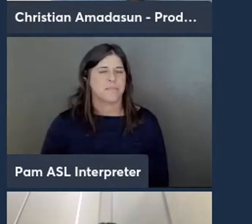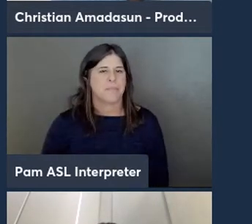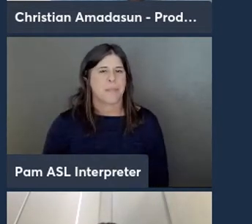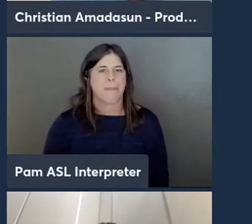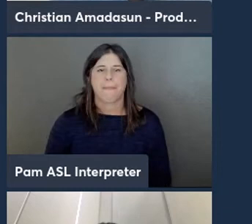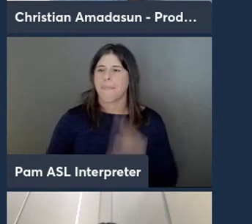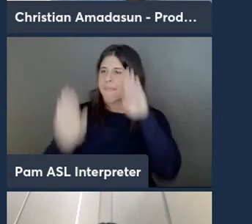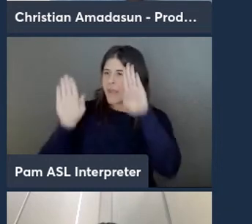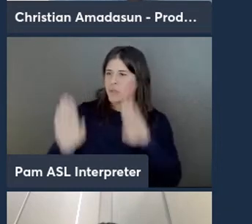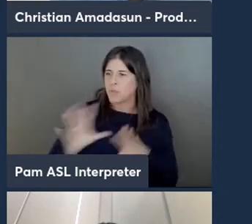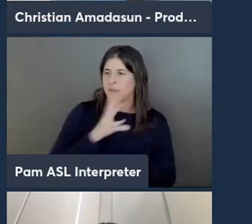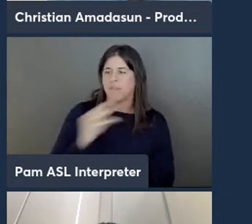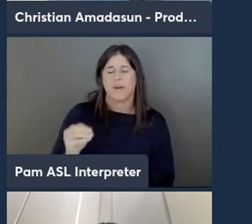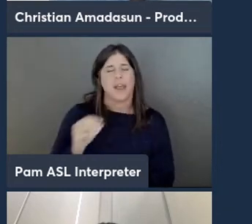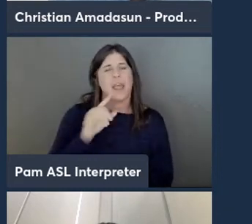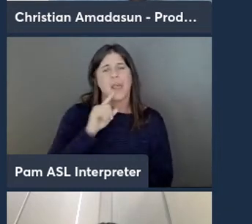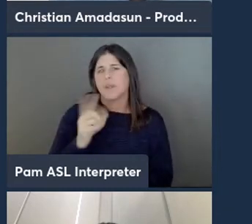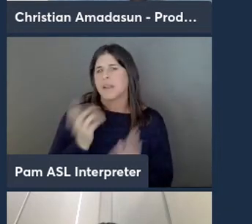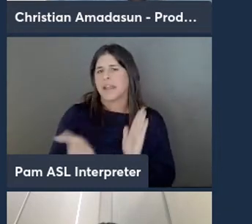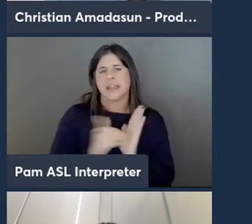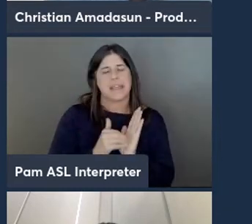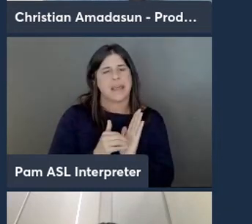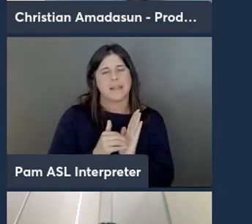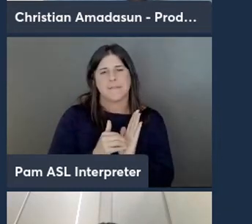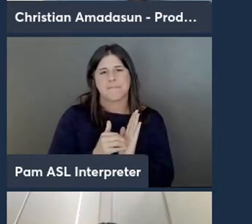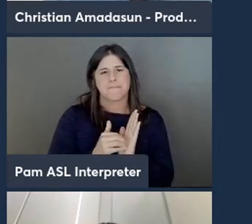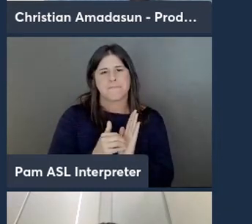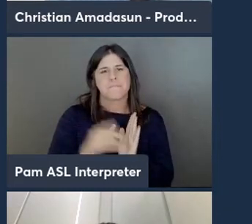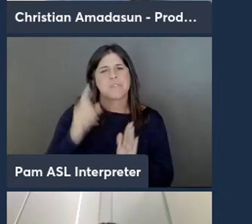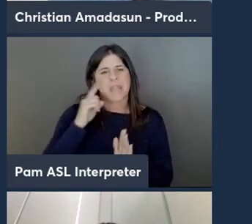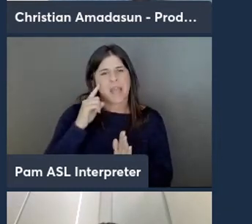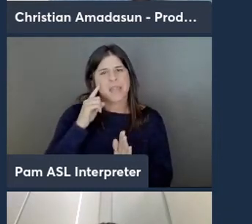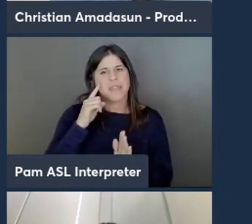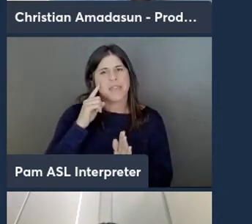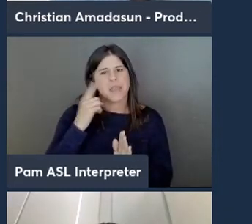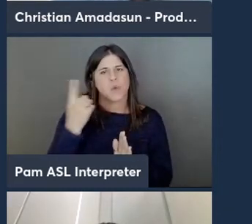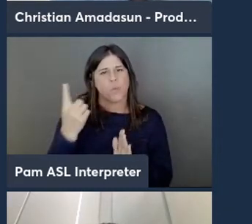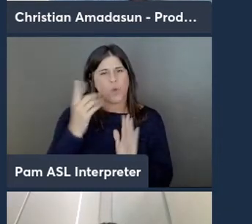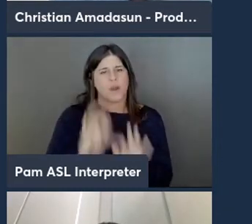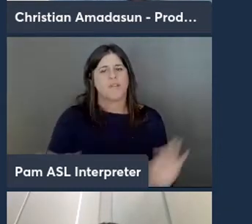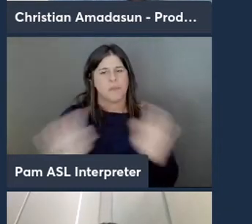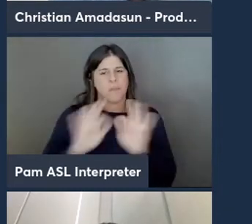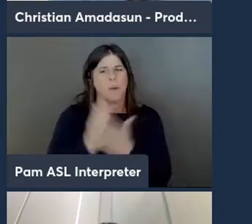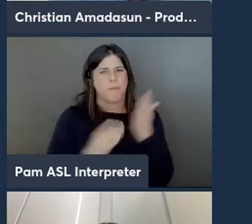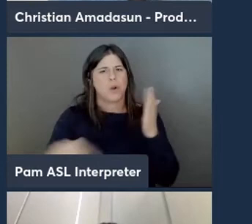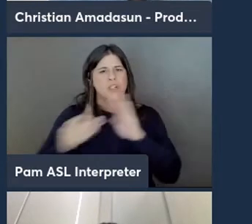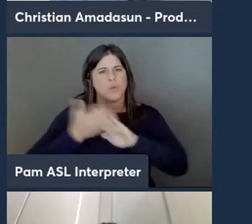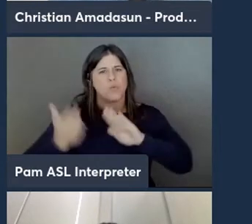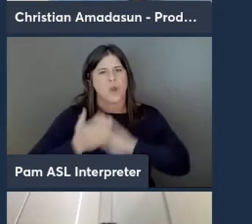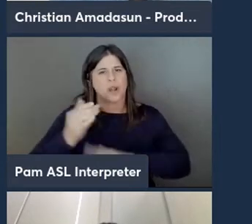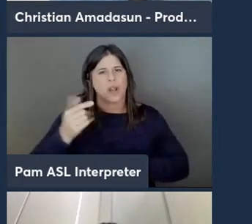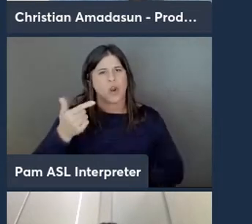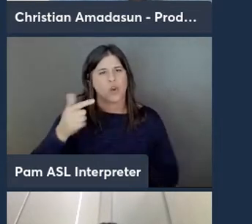And it's, again, I think one of the core parts here is that this is running on a Graviton two instance, right?